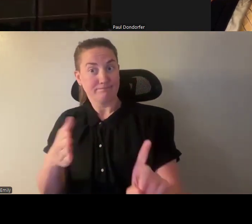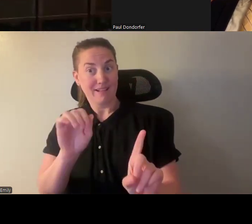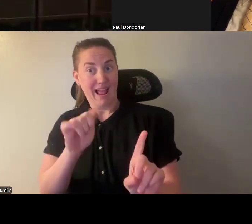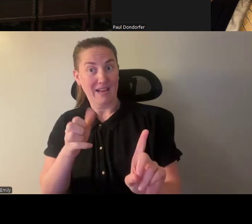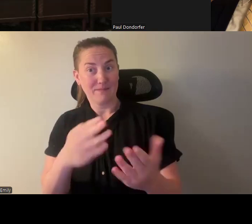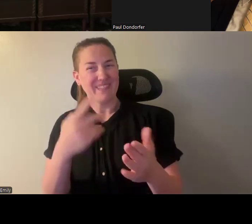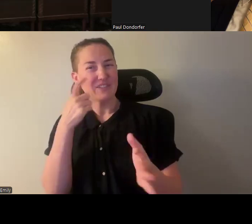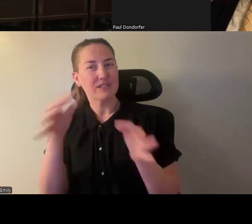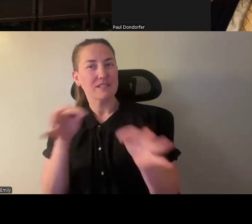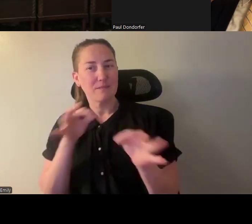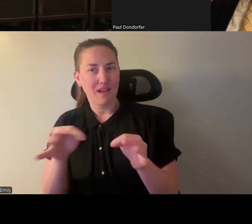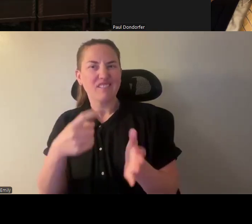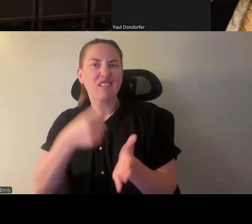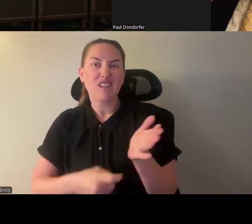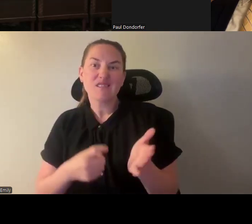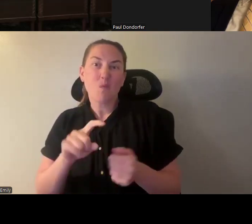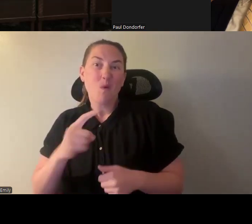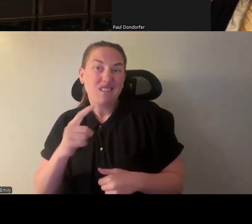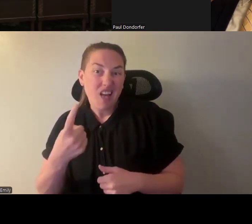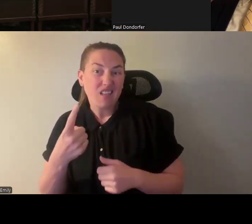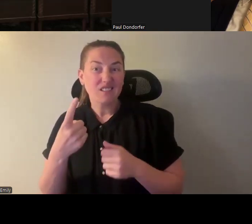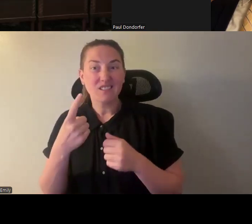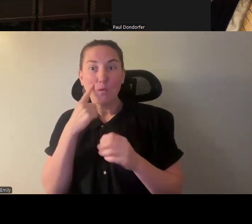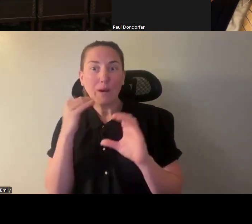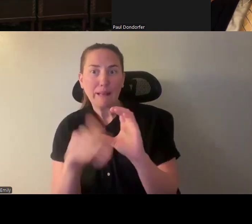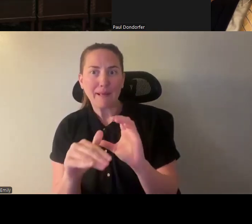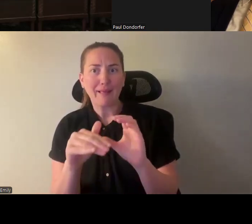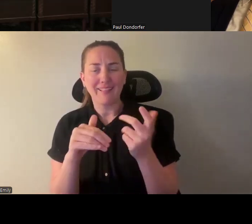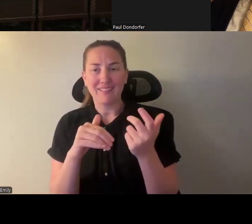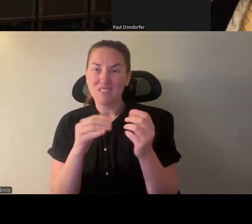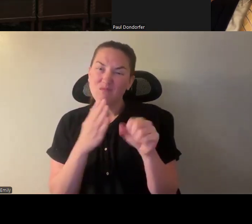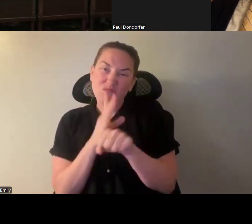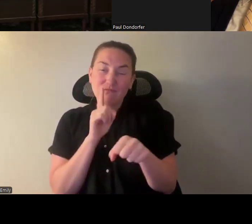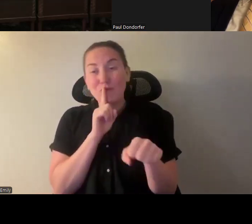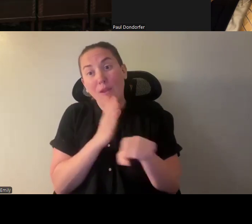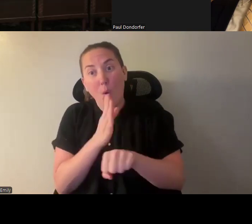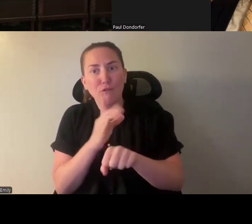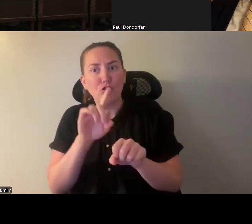explained that it can cost a dollar to send an email more than a dollar because of the bundling